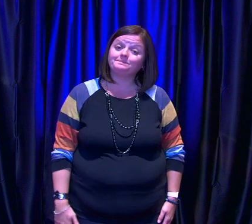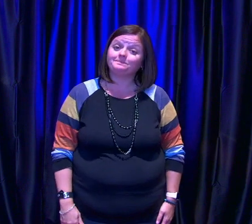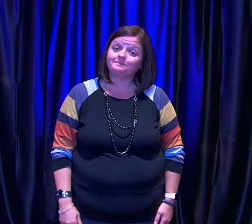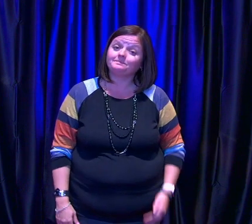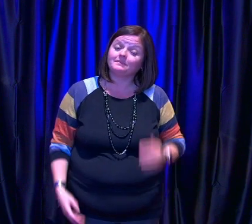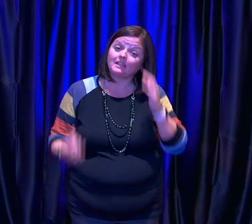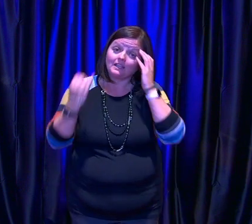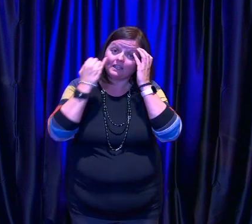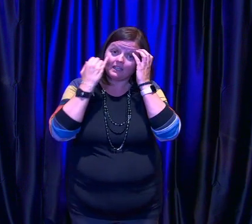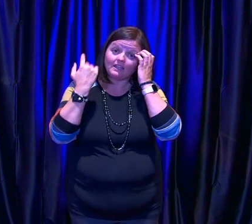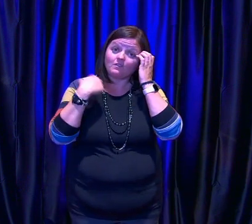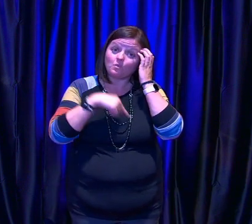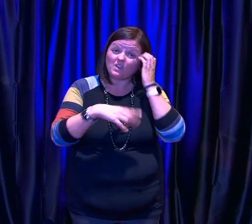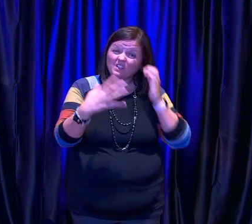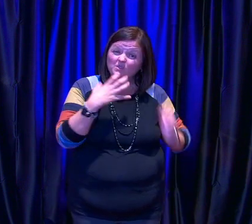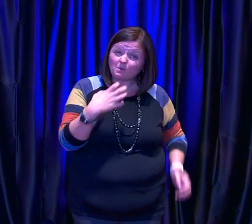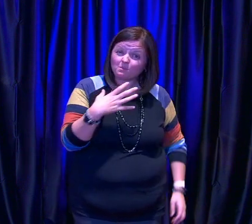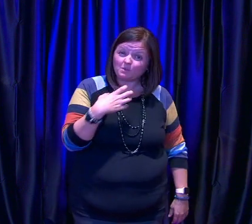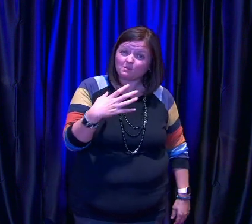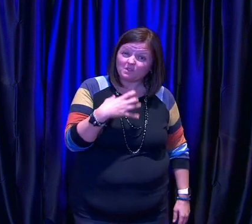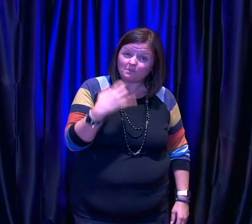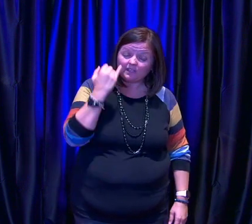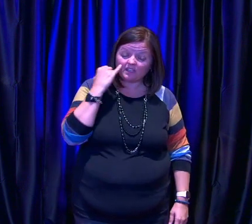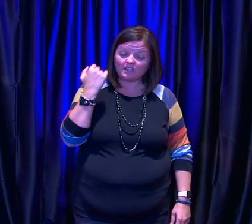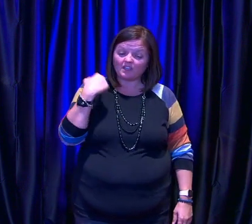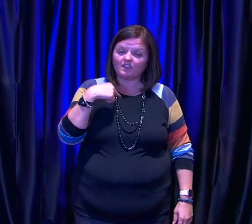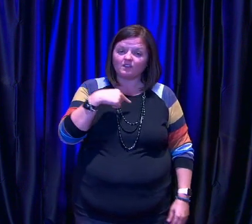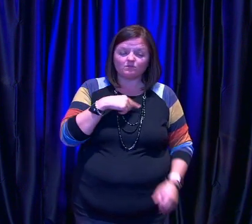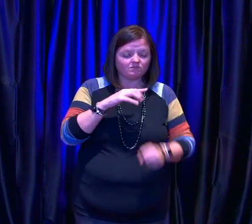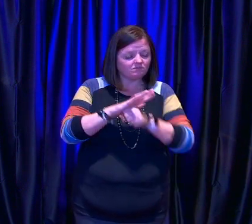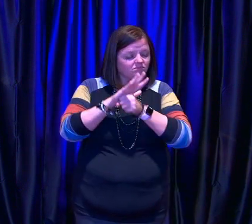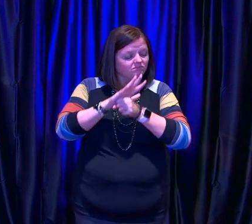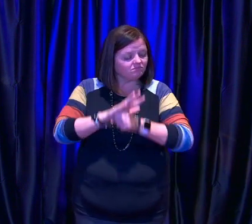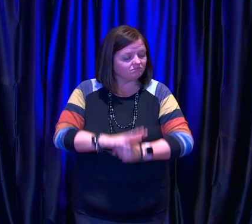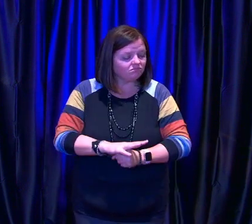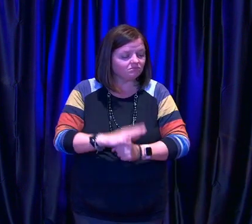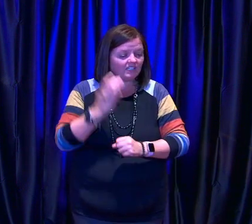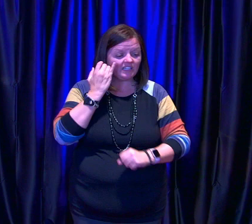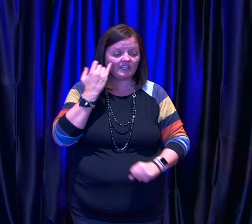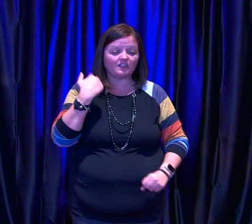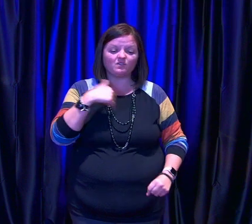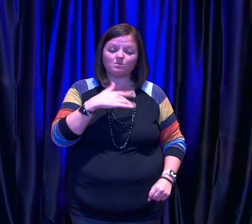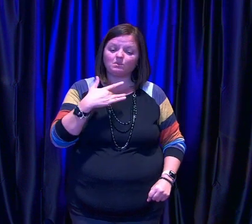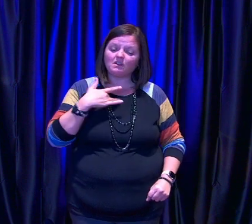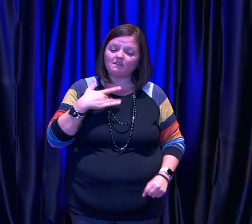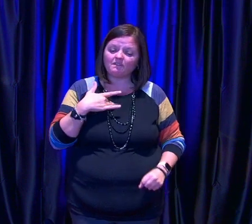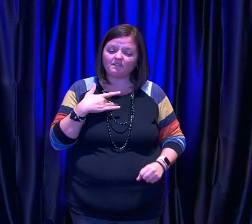if we are grumpy if we are stressed out if we are feeling pulled in every